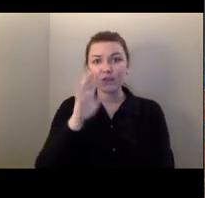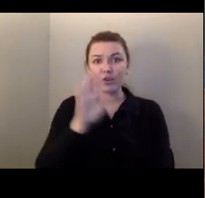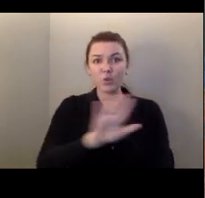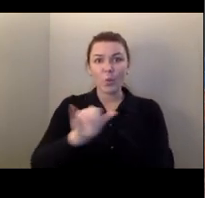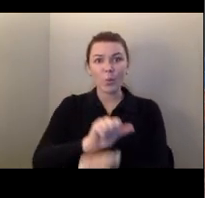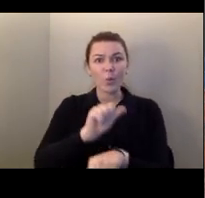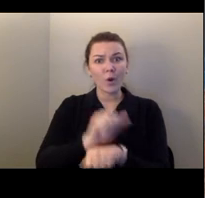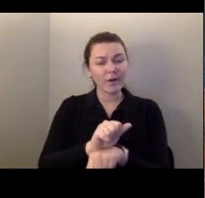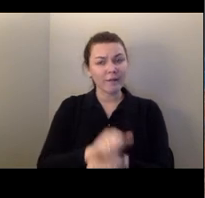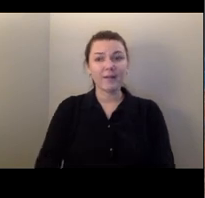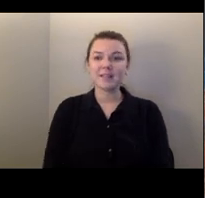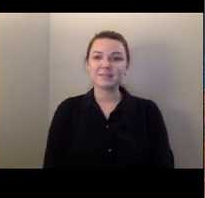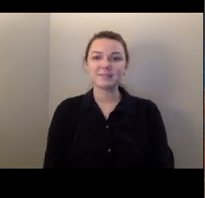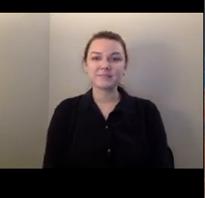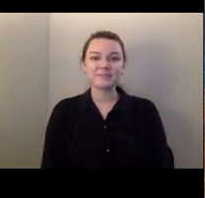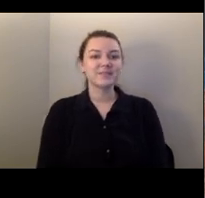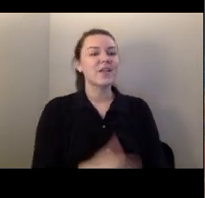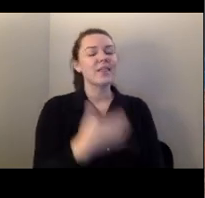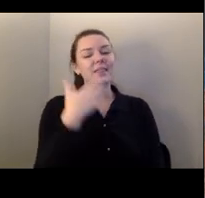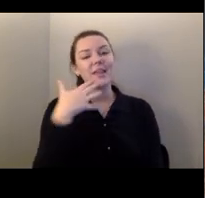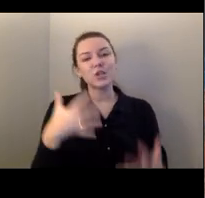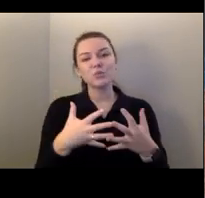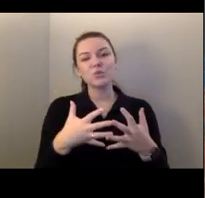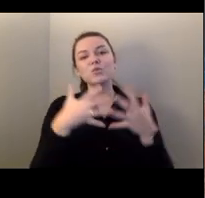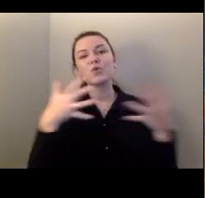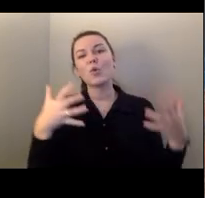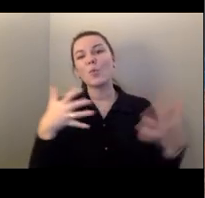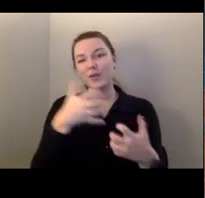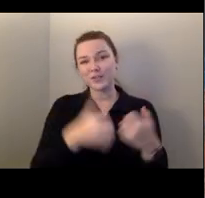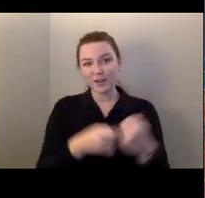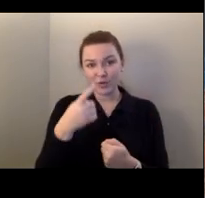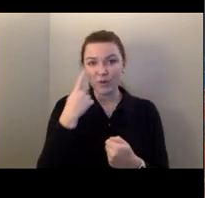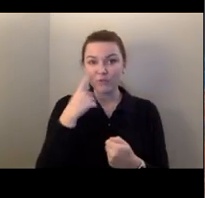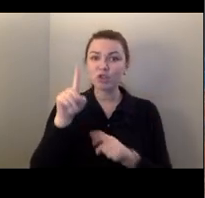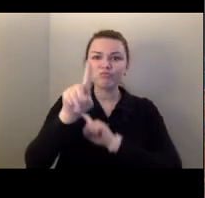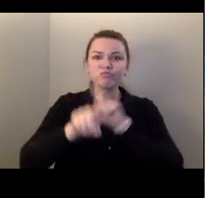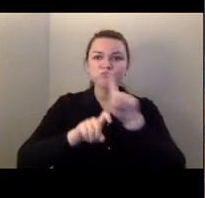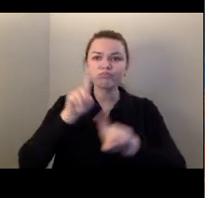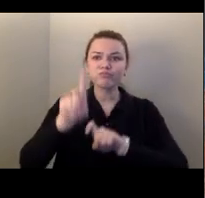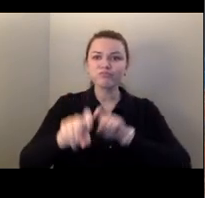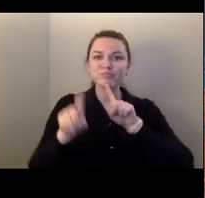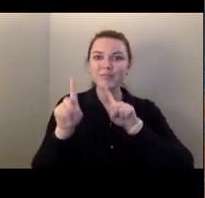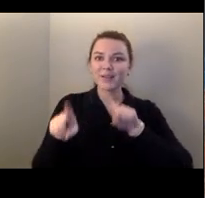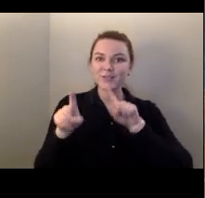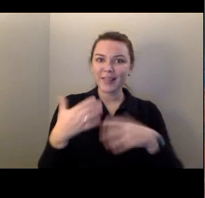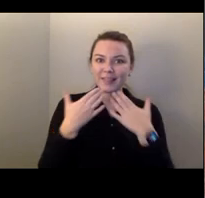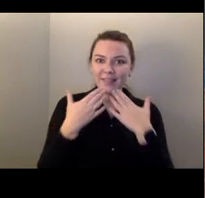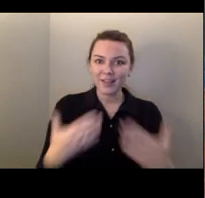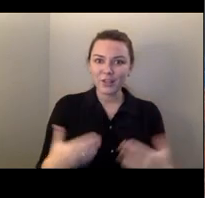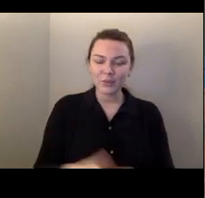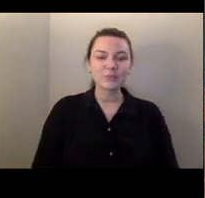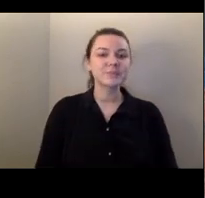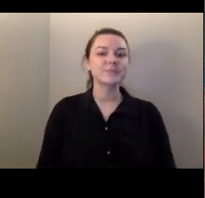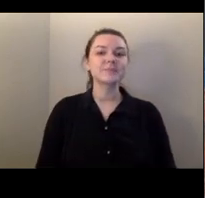Well, thank you so much, everyone, for chiming in. And absolutely, we have a few questions left over,